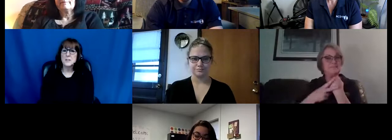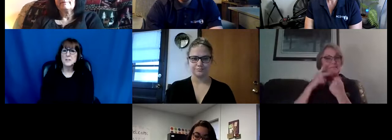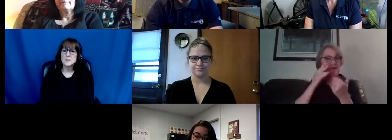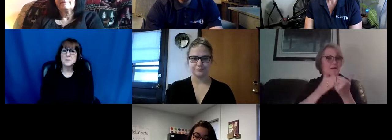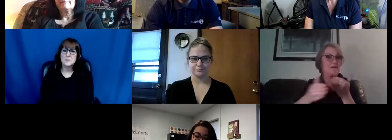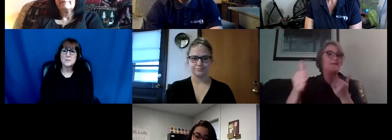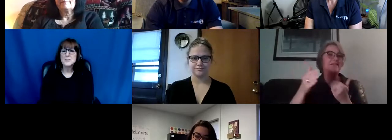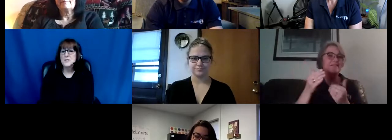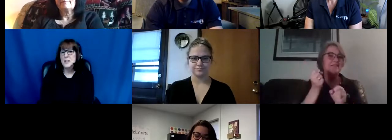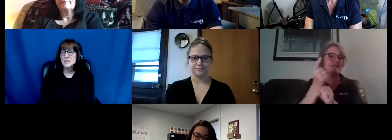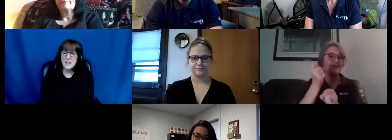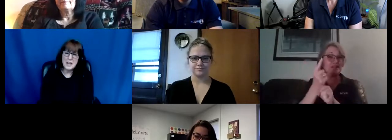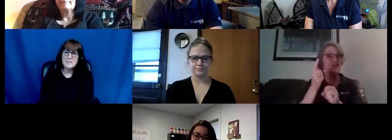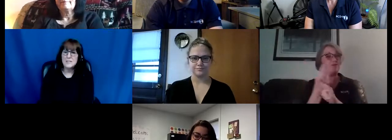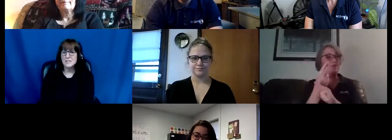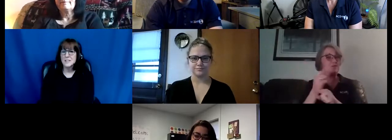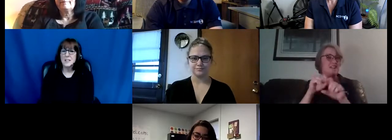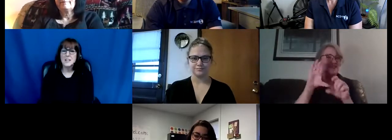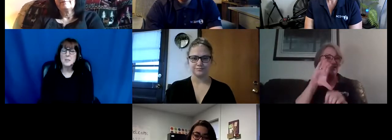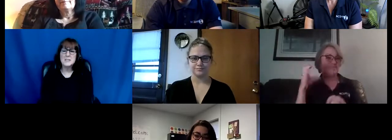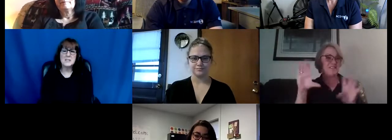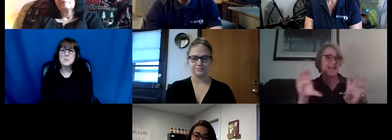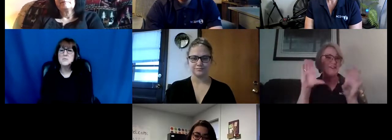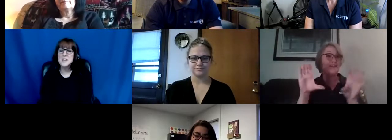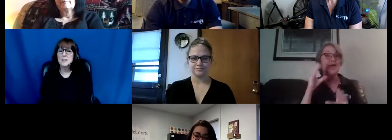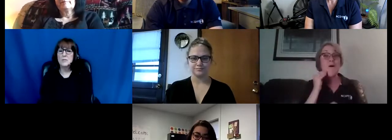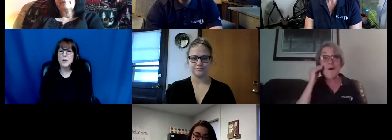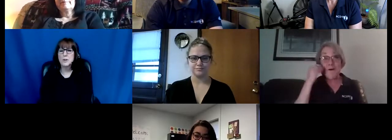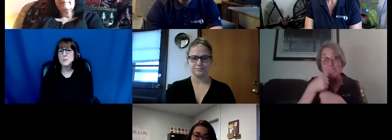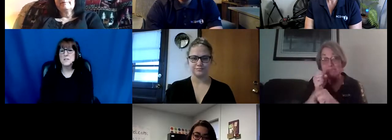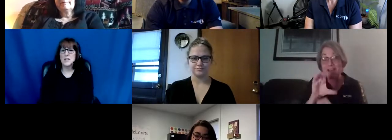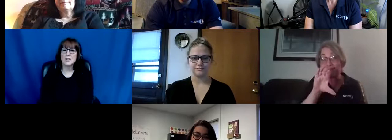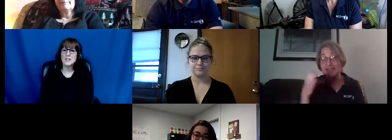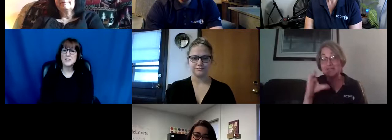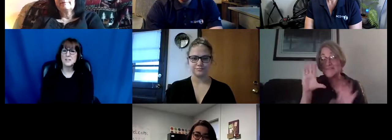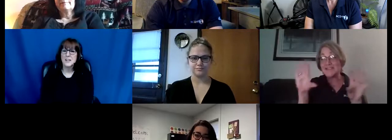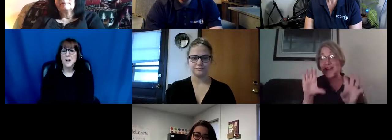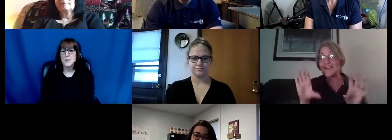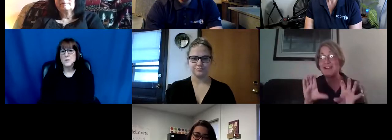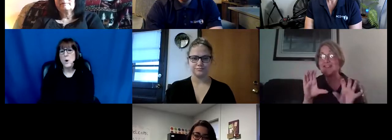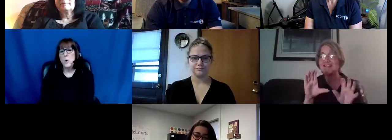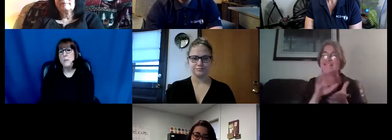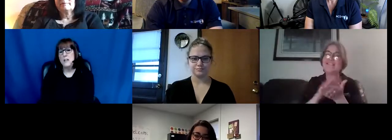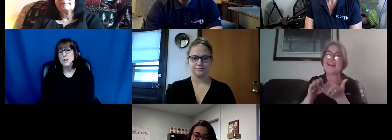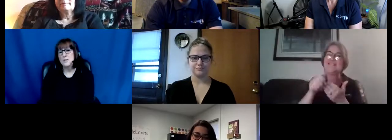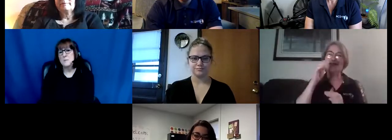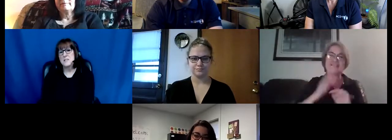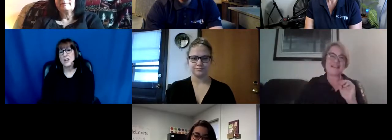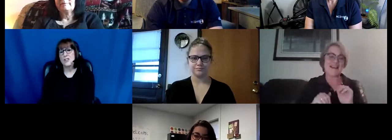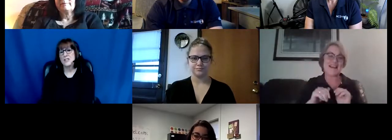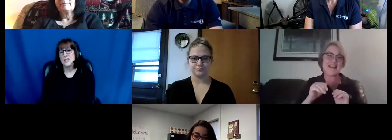to see save and keep as a keepsake for a Christmas decoration those homemade Christmas decorations